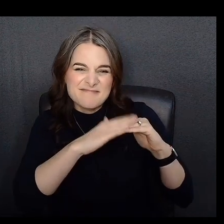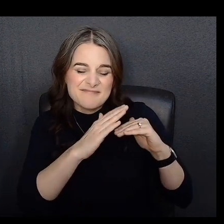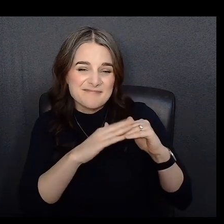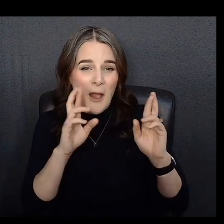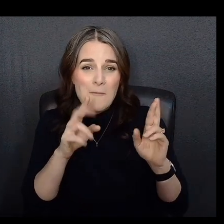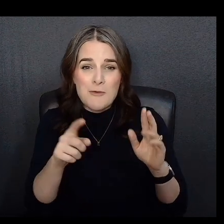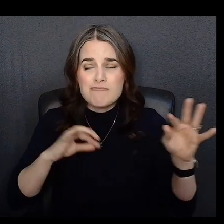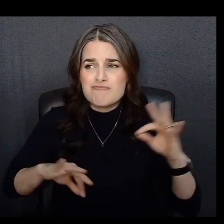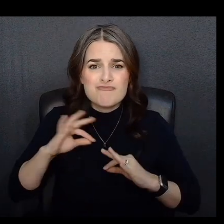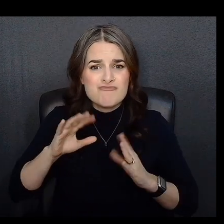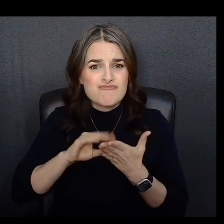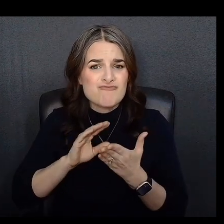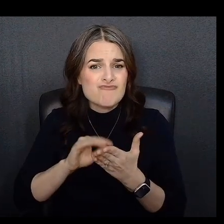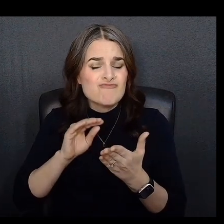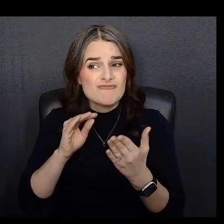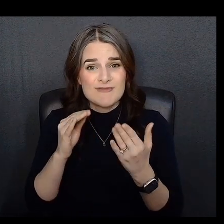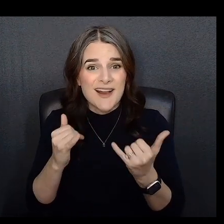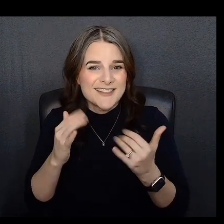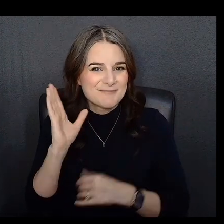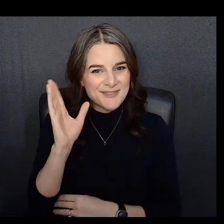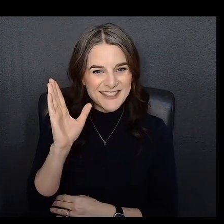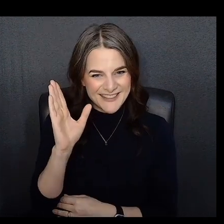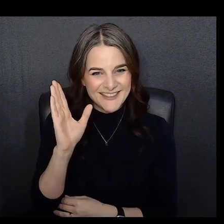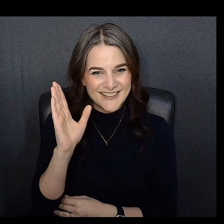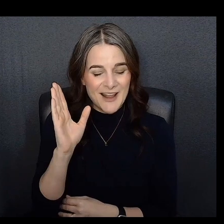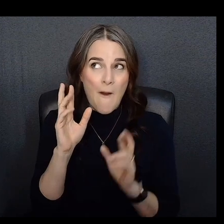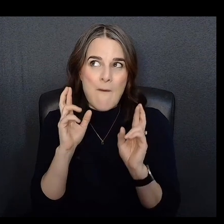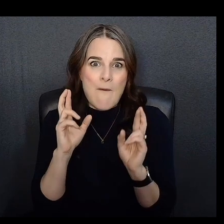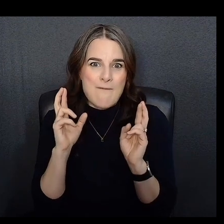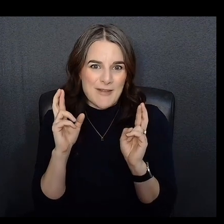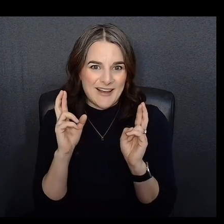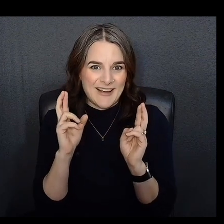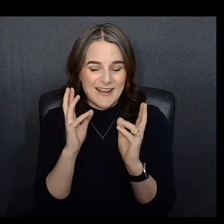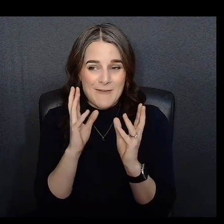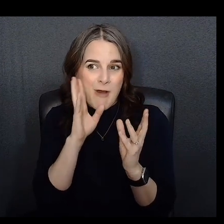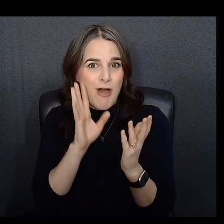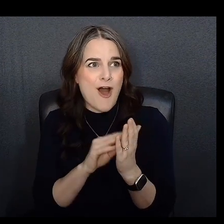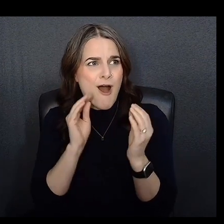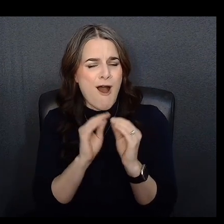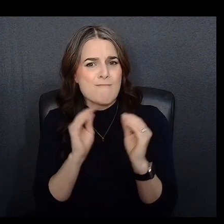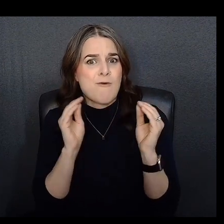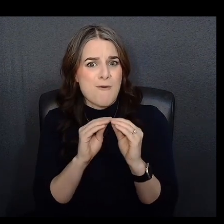that I hope that you get out of today's presentation. Hopefully you'll be able to take a lot more with you,